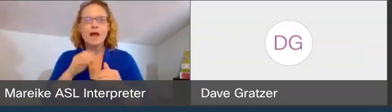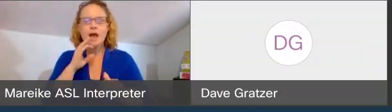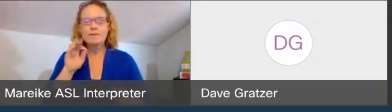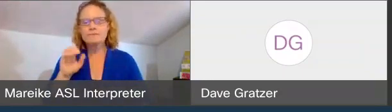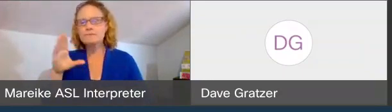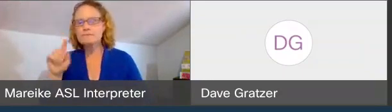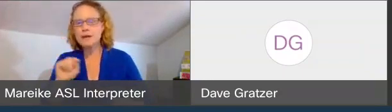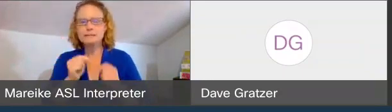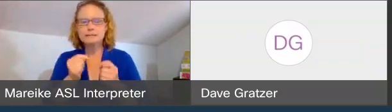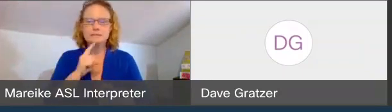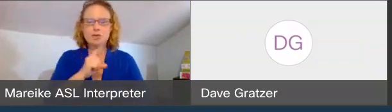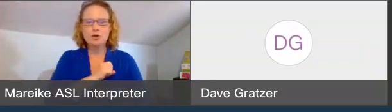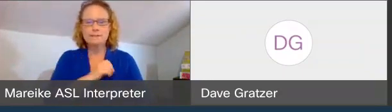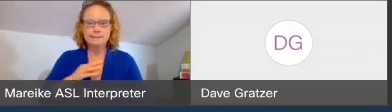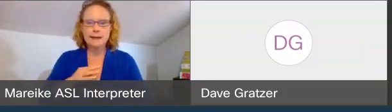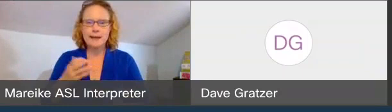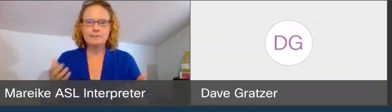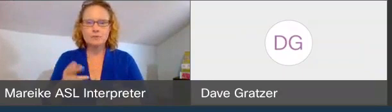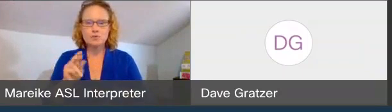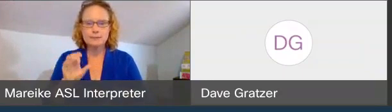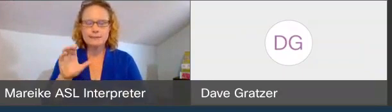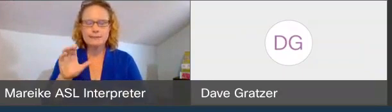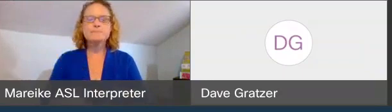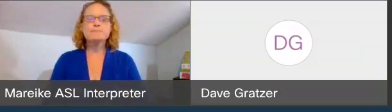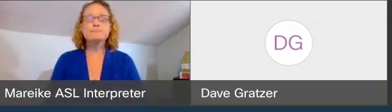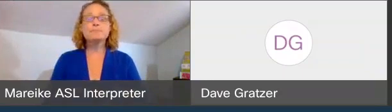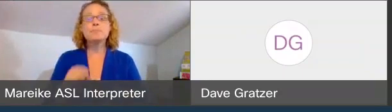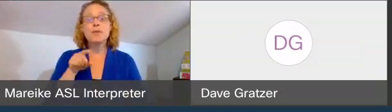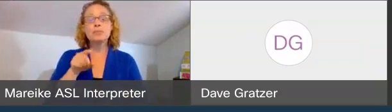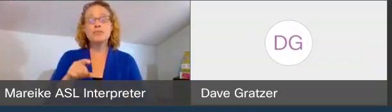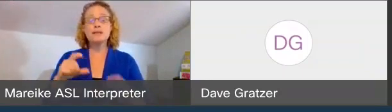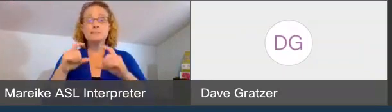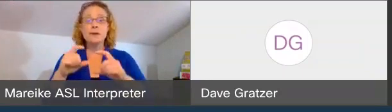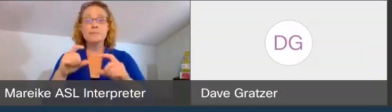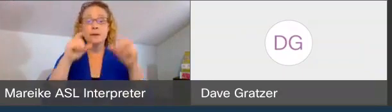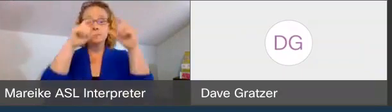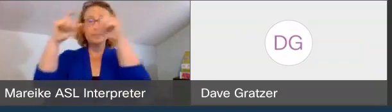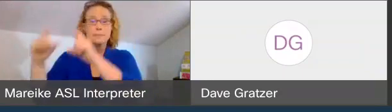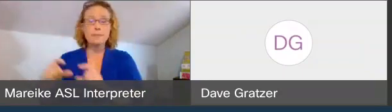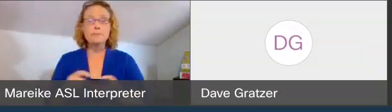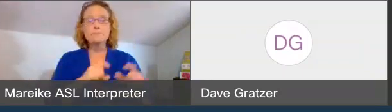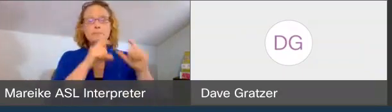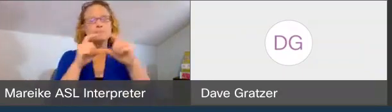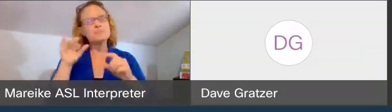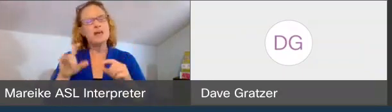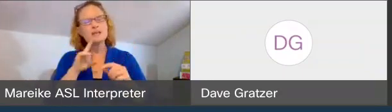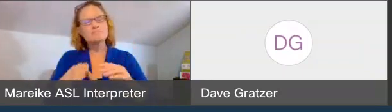staffed in New York City. So this graphic shows kind of the core staffing of a basic ACT team and